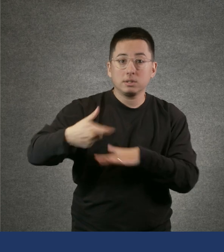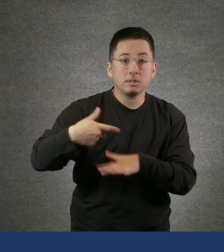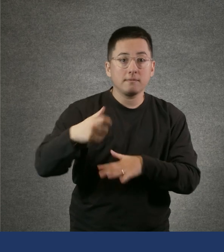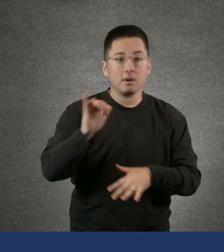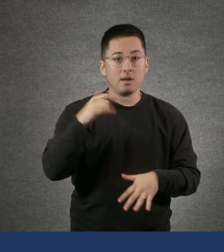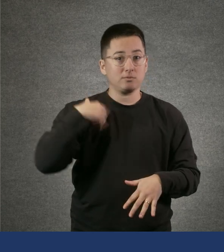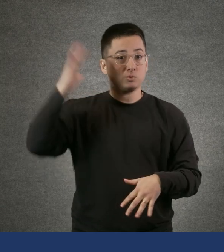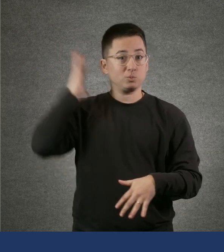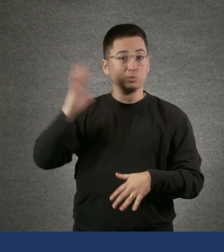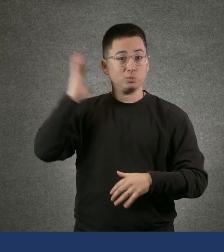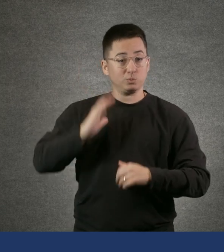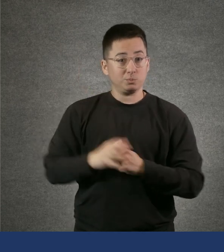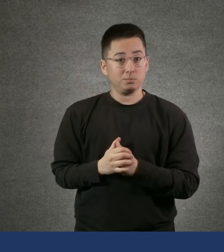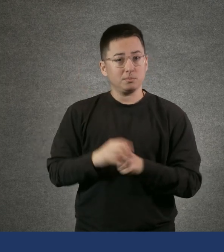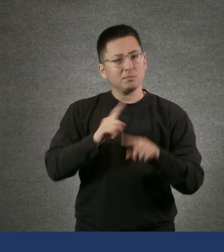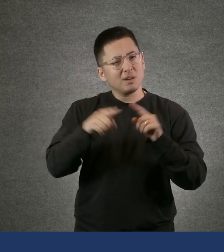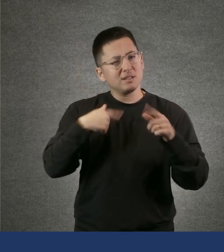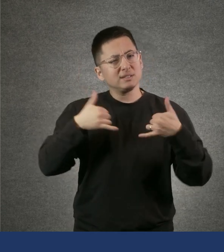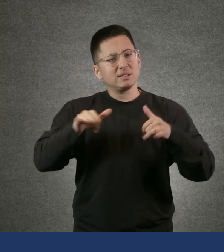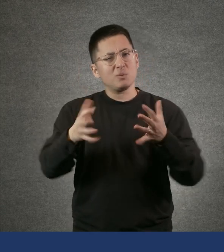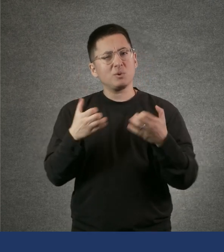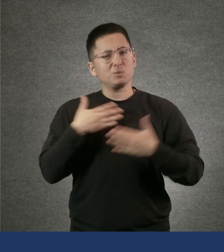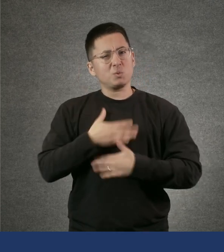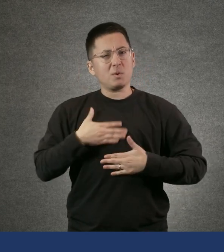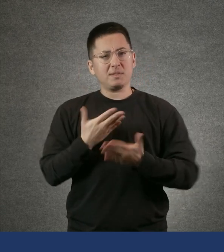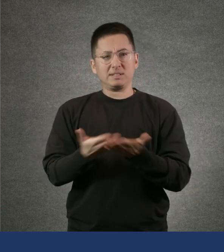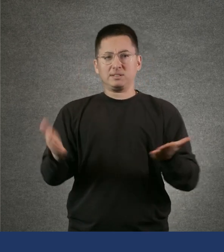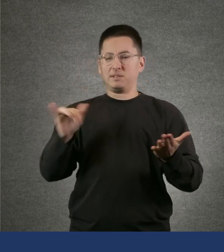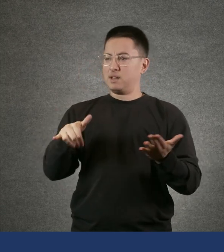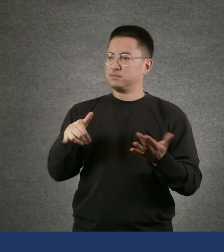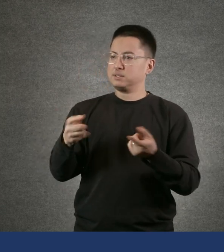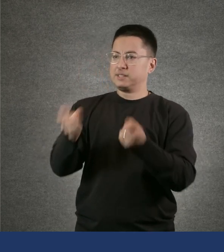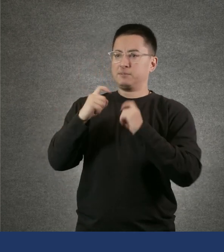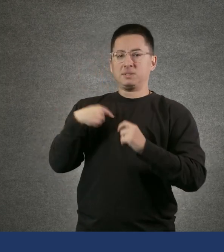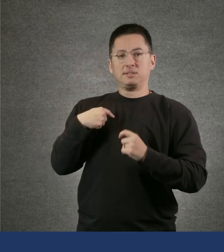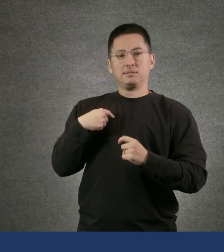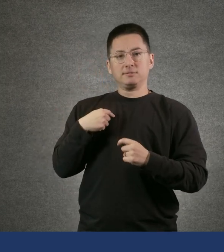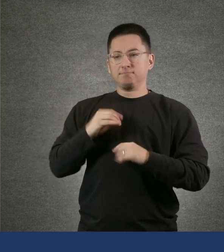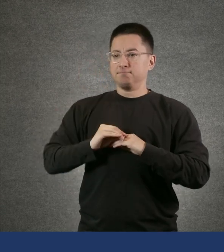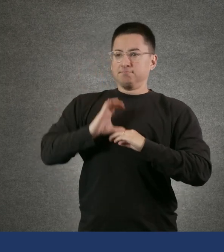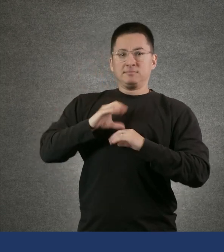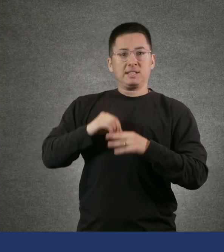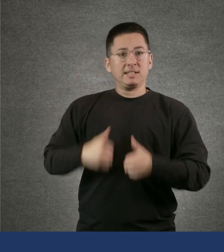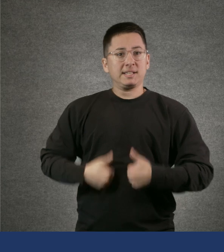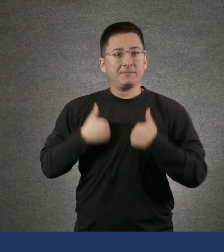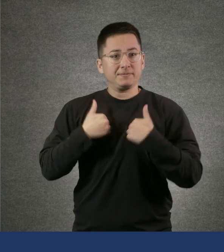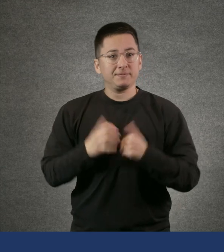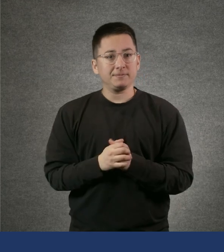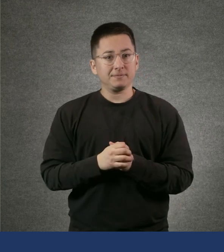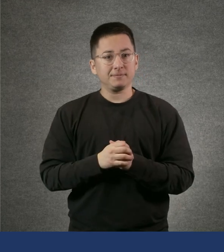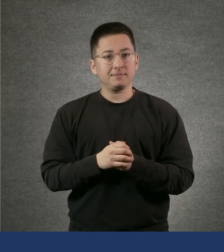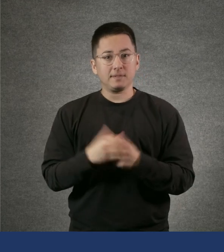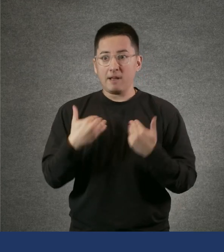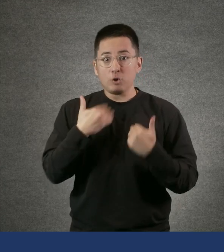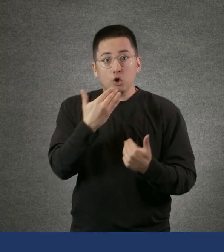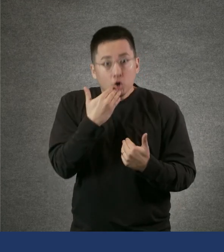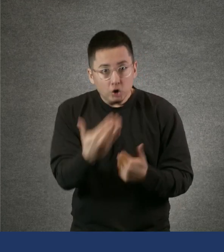or play soccer or enjoy disk golf like I used to, but I still want to enjoy the things